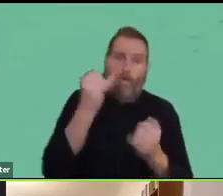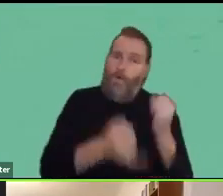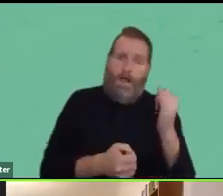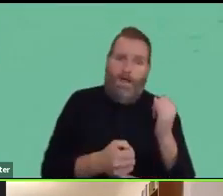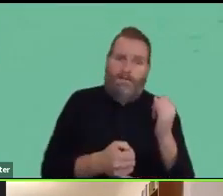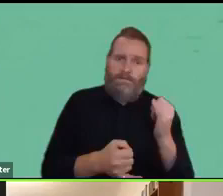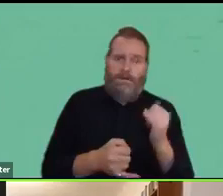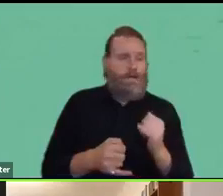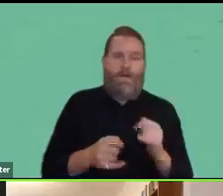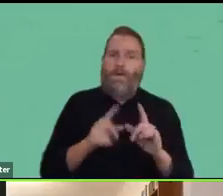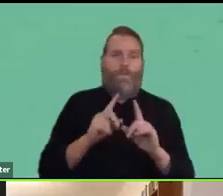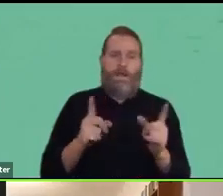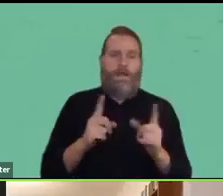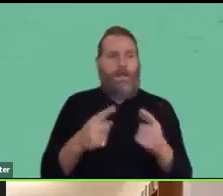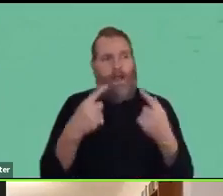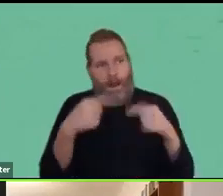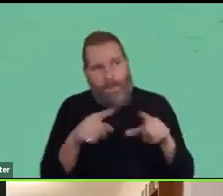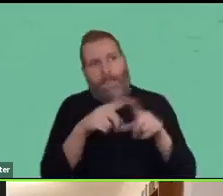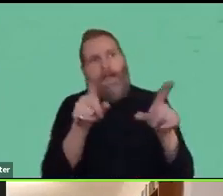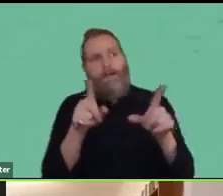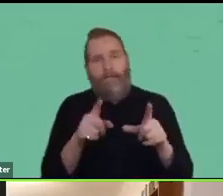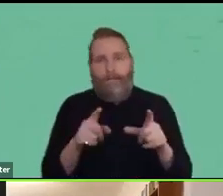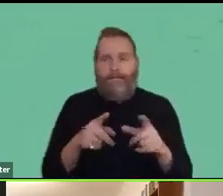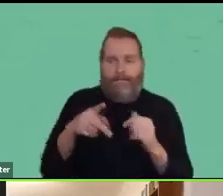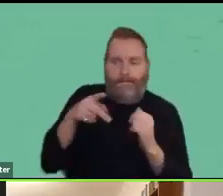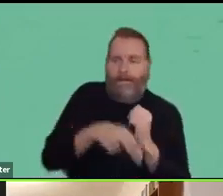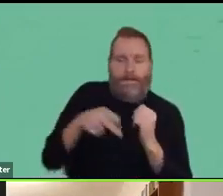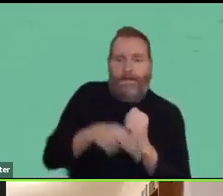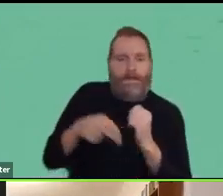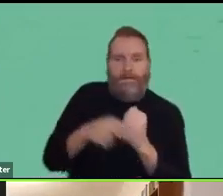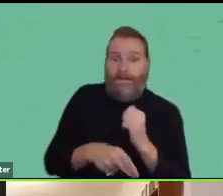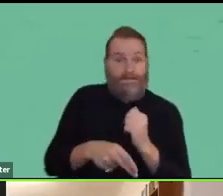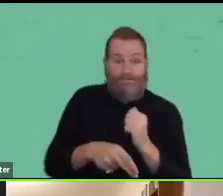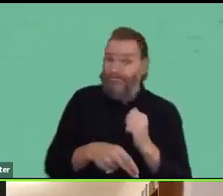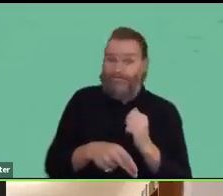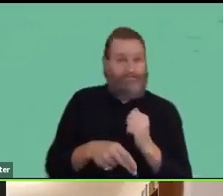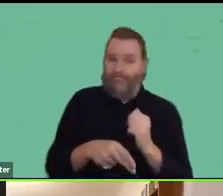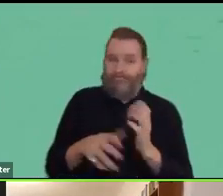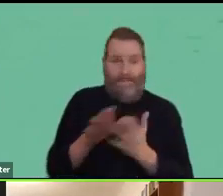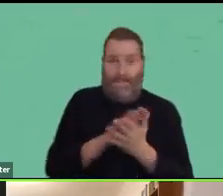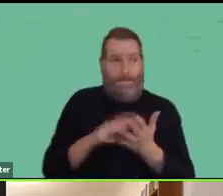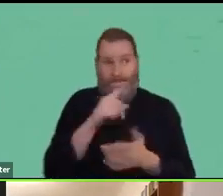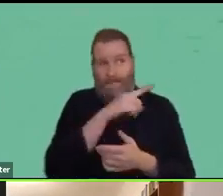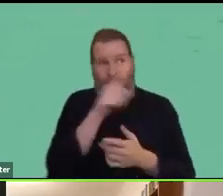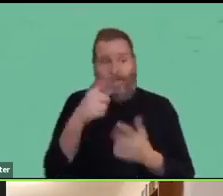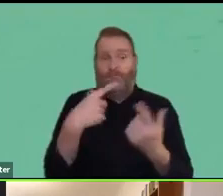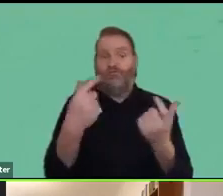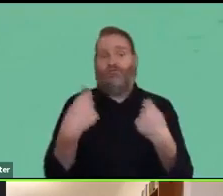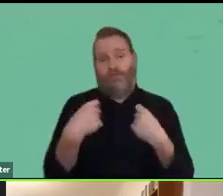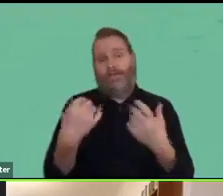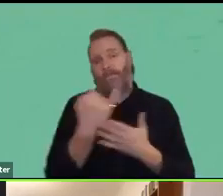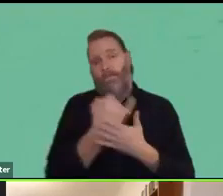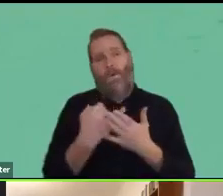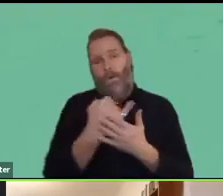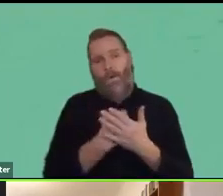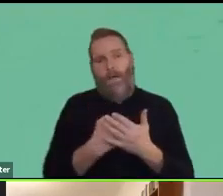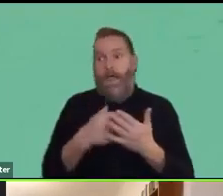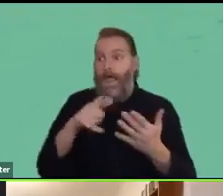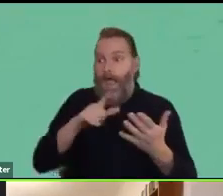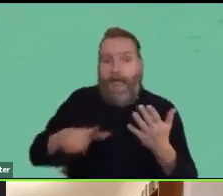a show of solidarity to those in the private sector what we're actually doing is letting them get away with this which means everybody will be worse off in the longer run